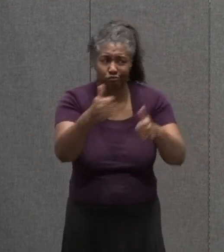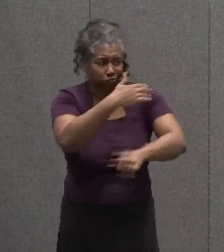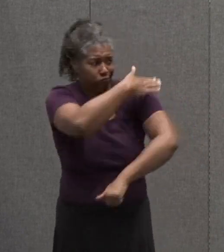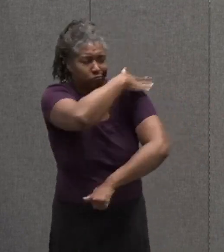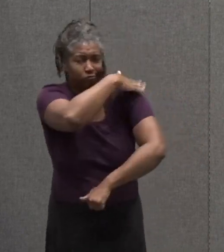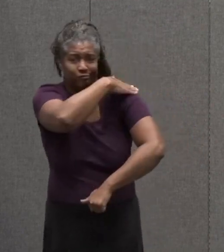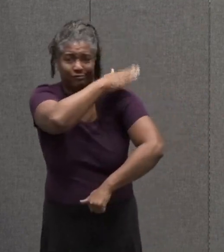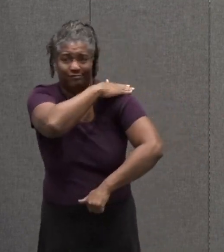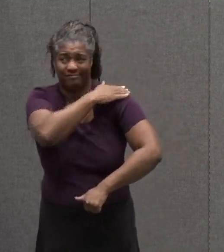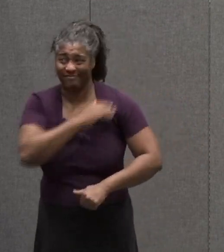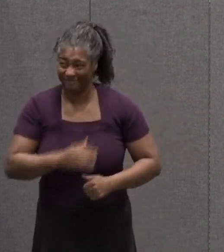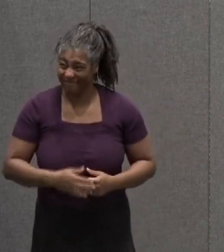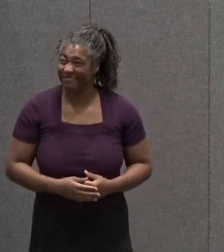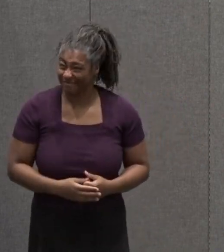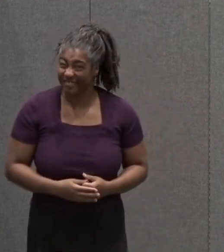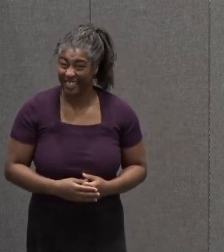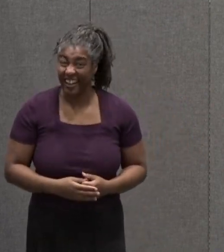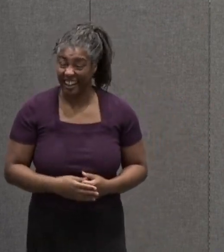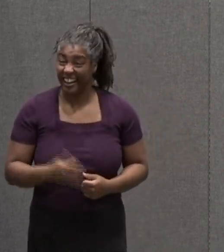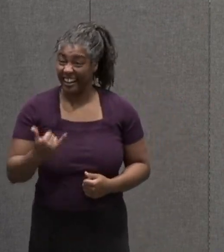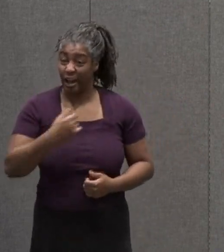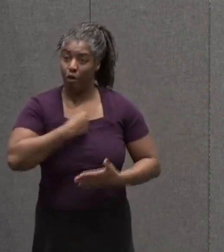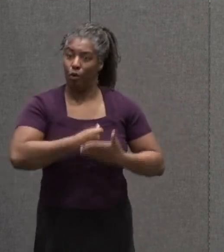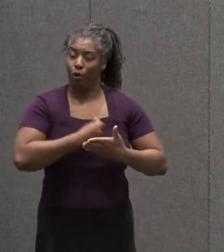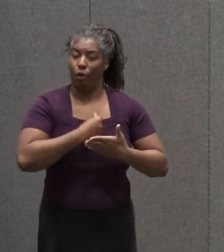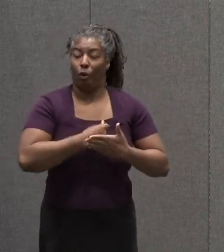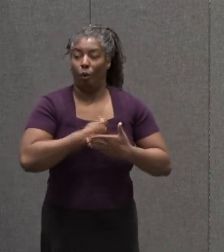We got that heart pumping, didn't we? Awesome, you guys.